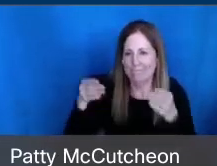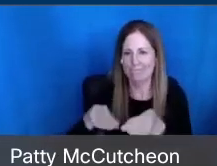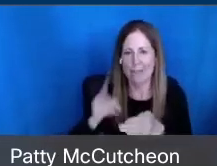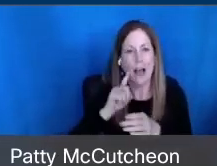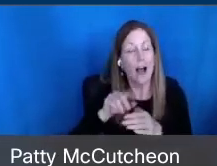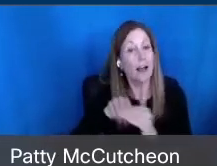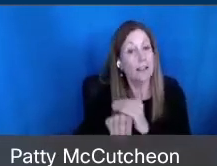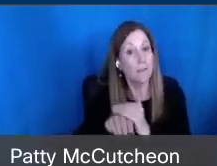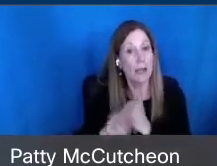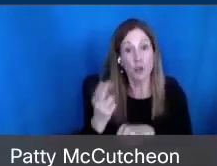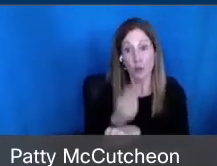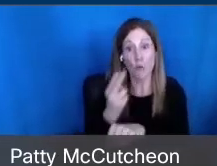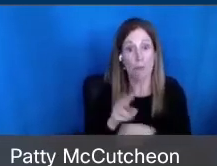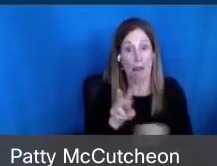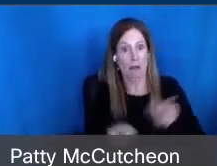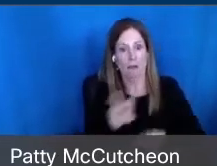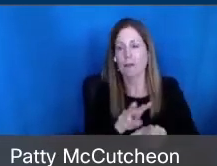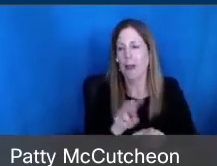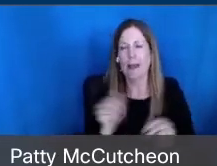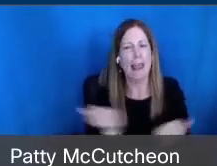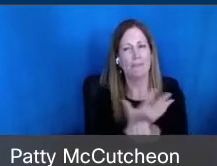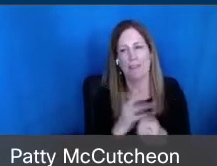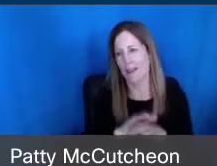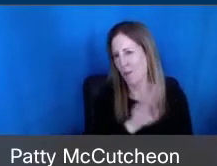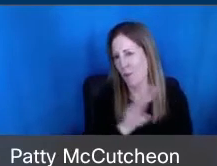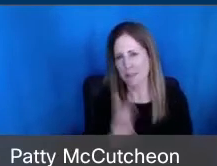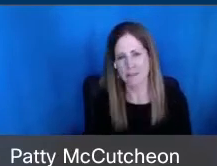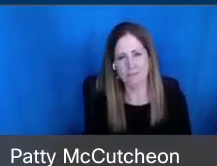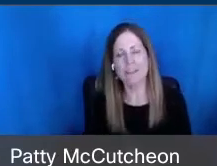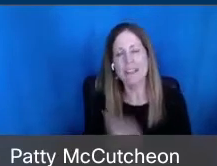in everything that we do on the web. It is part of our planning process. We build it